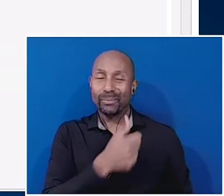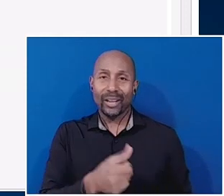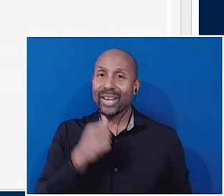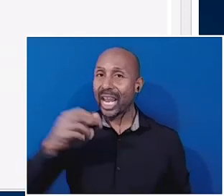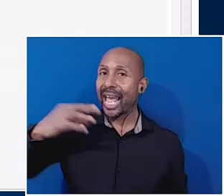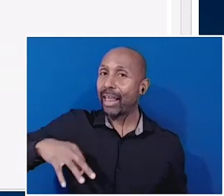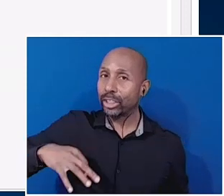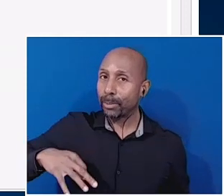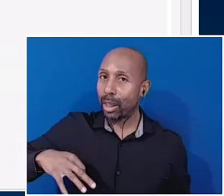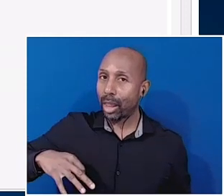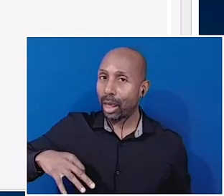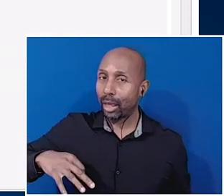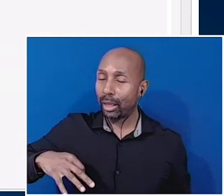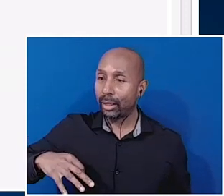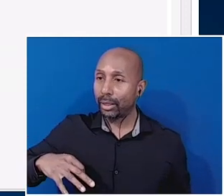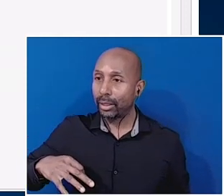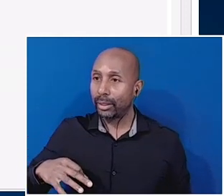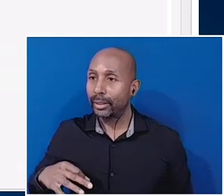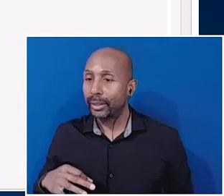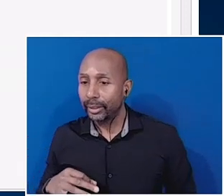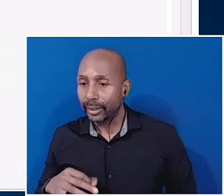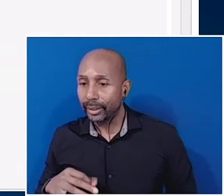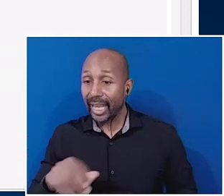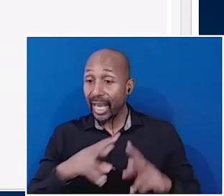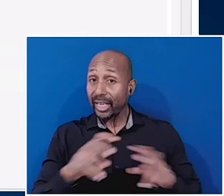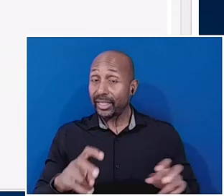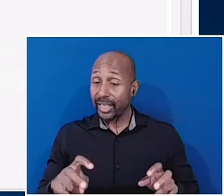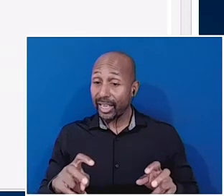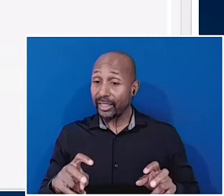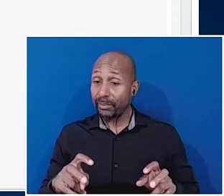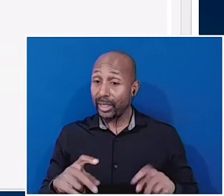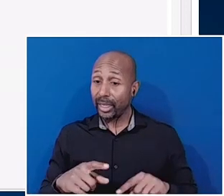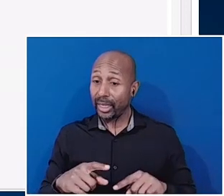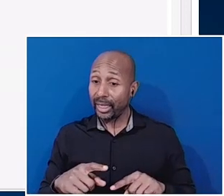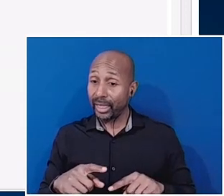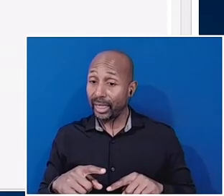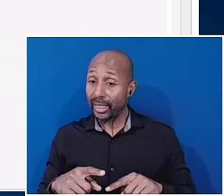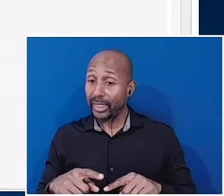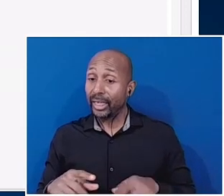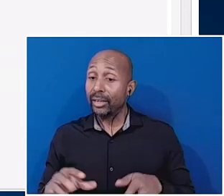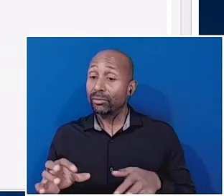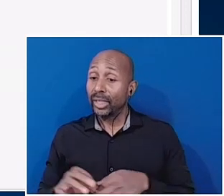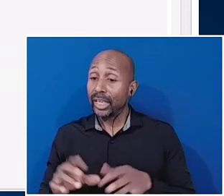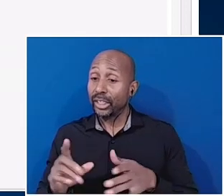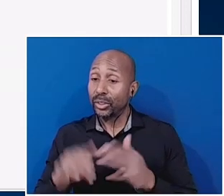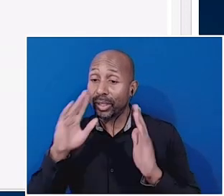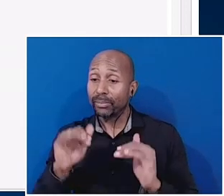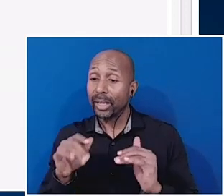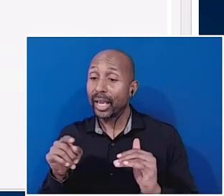relies on the expectations you're already putting on accreditors for eligible institutions? Is there going to be a different set of expectations the